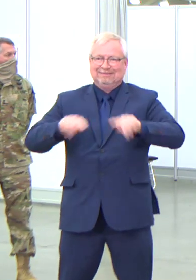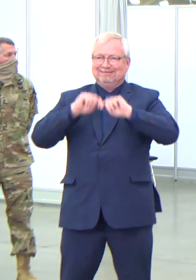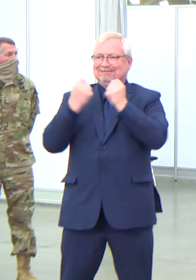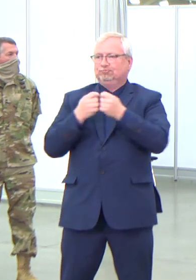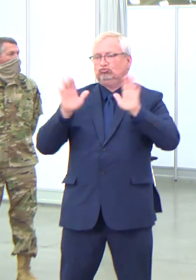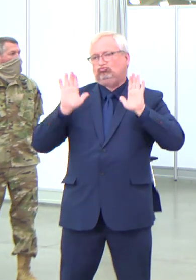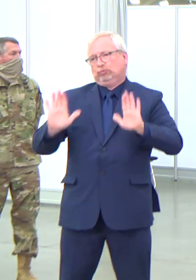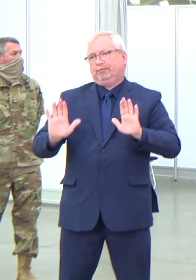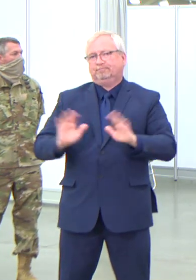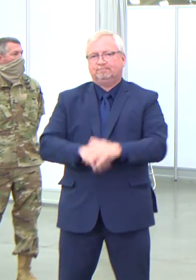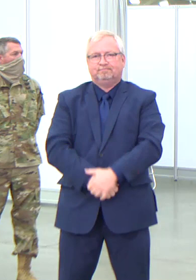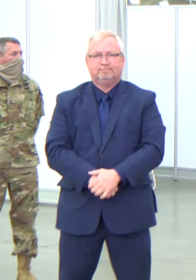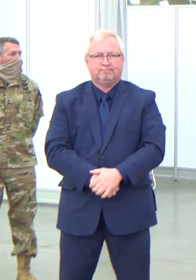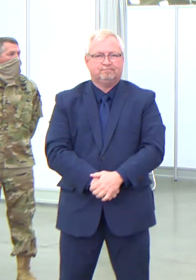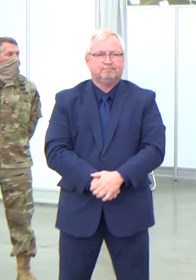crisis